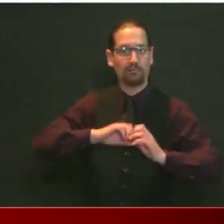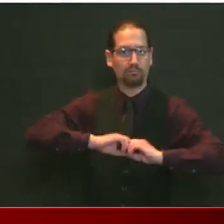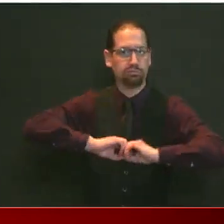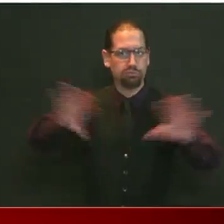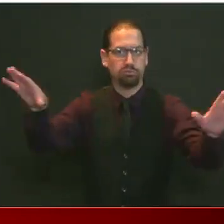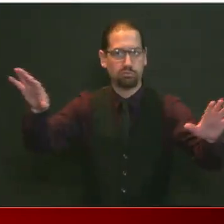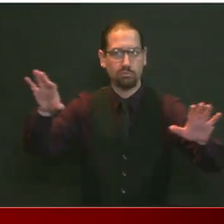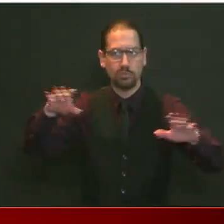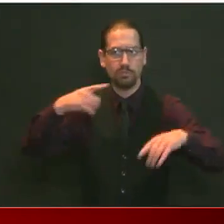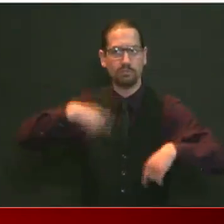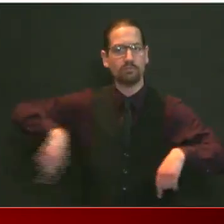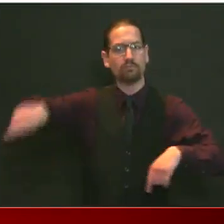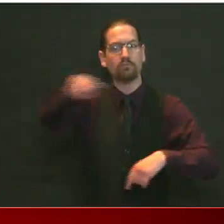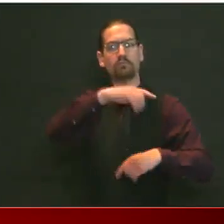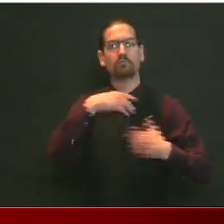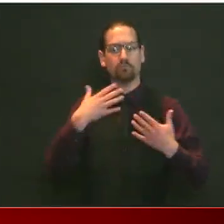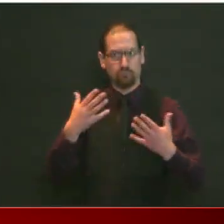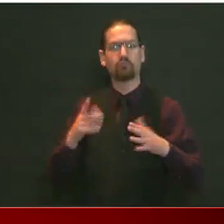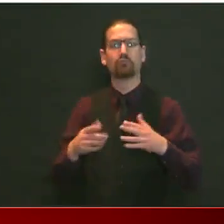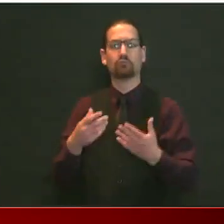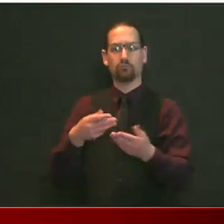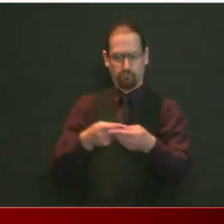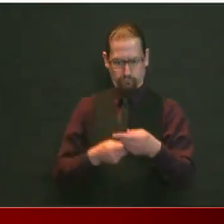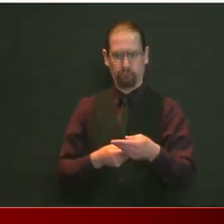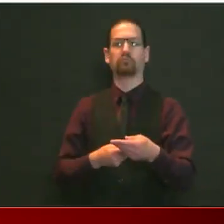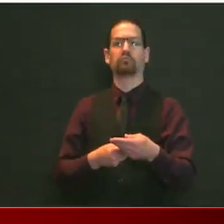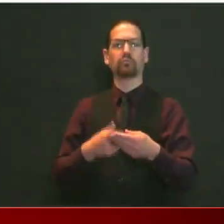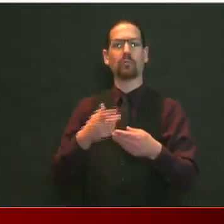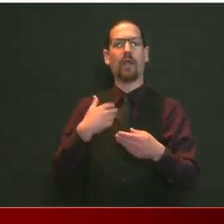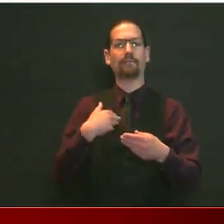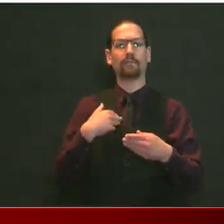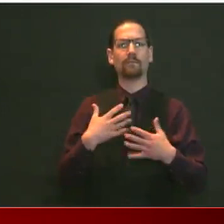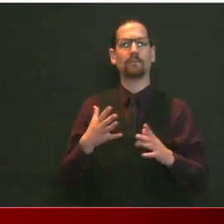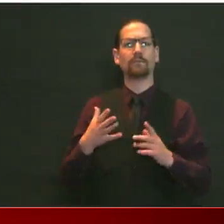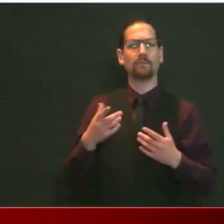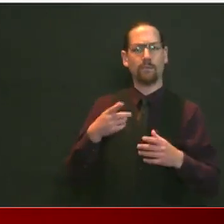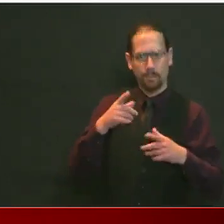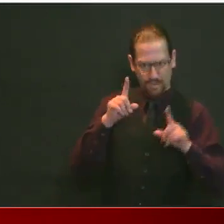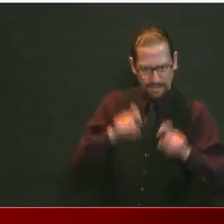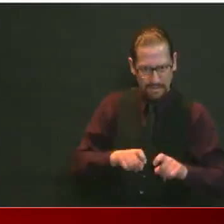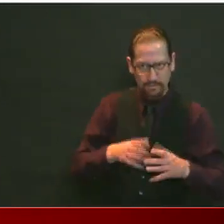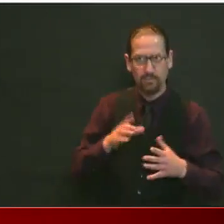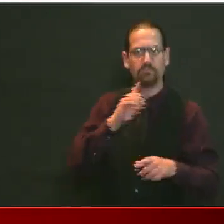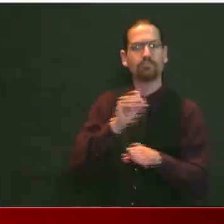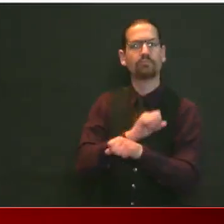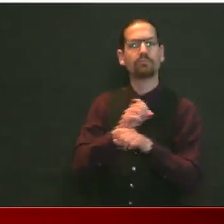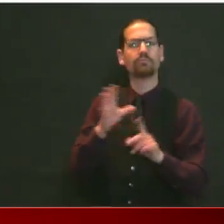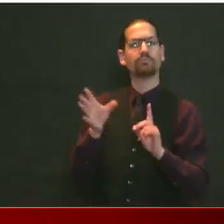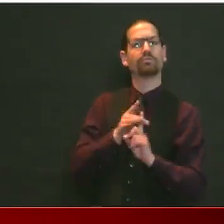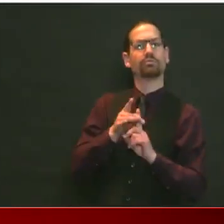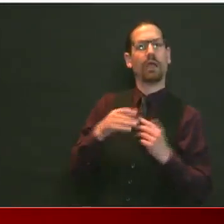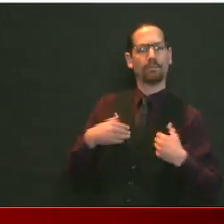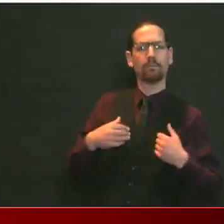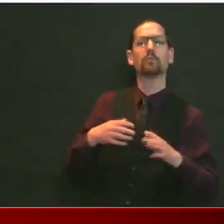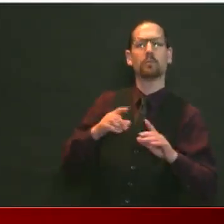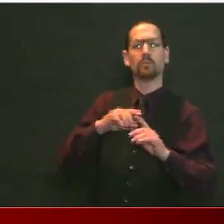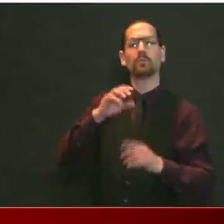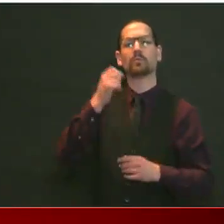GOING TO RELEASE THE NUMBERS, THE INITIAL TESTS THAT WERE SENT OUT, THE AMOUNT OF PEOPLE THAT TESTED POSITIVE FOR ANTIBODIES? WE CAN SAY THAT